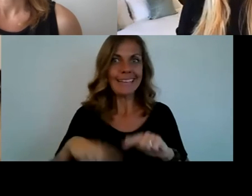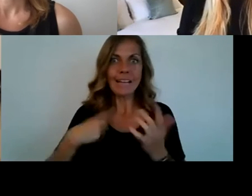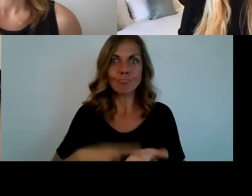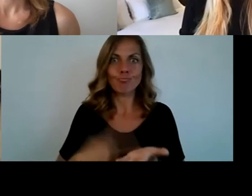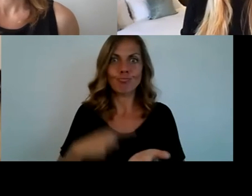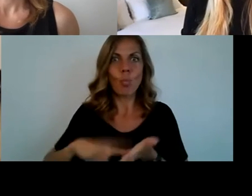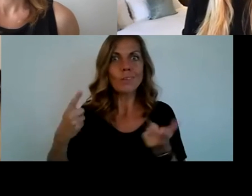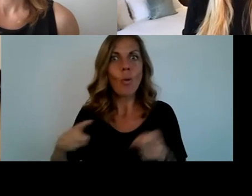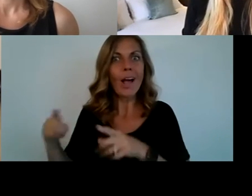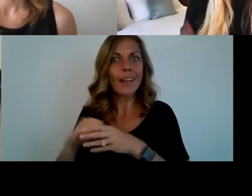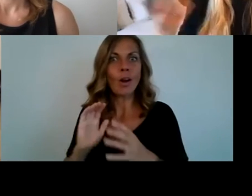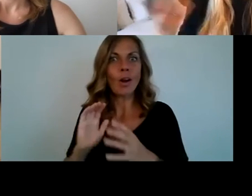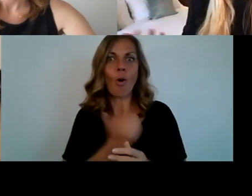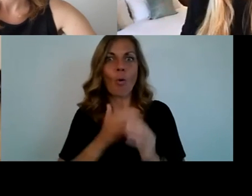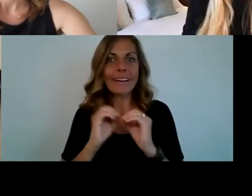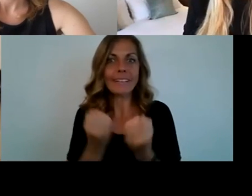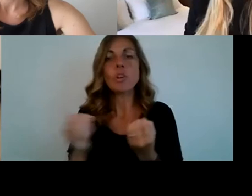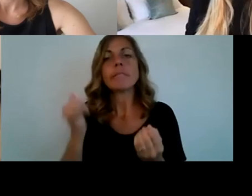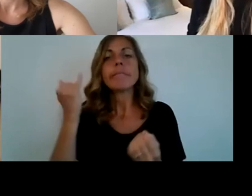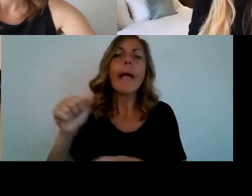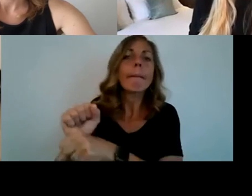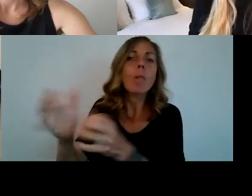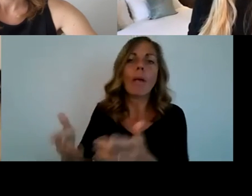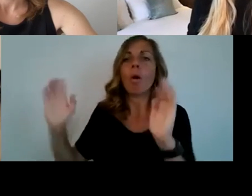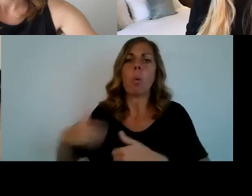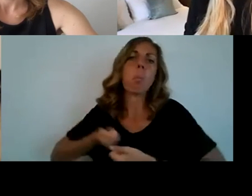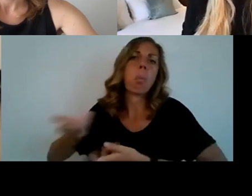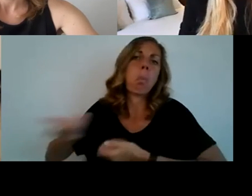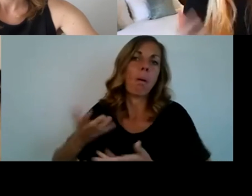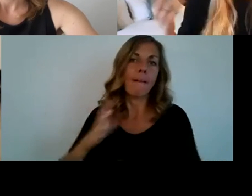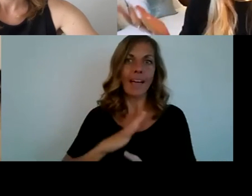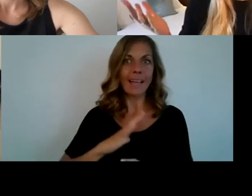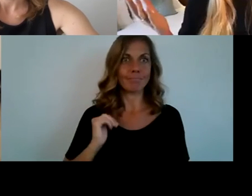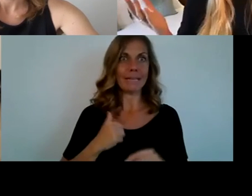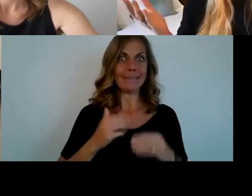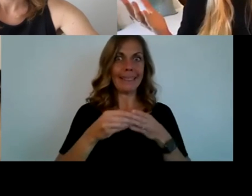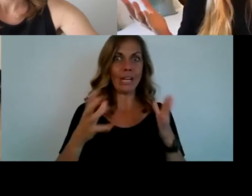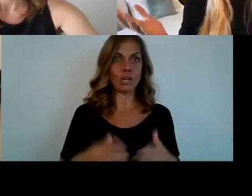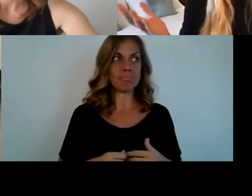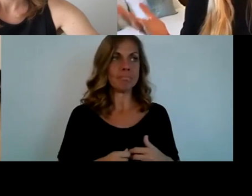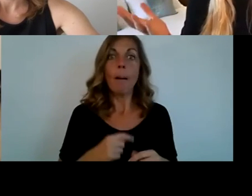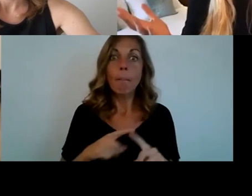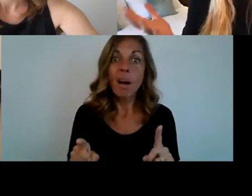the same way that an employee can. And moreover, we're all kind of making it up as we go, gang.